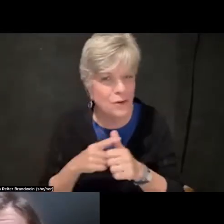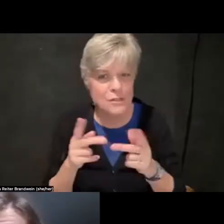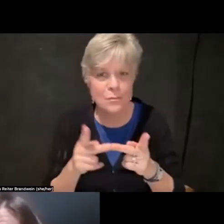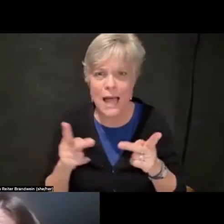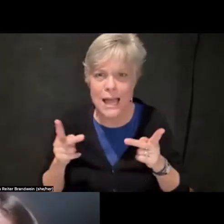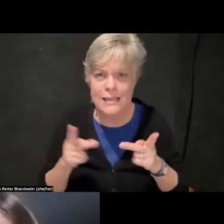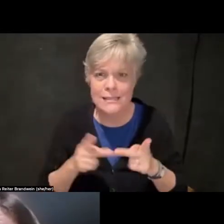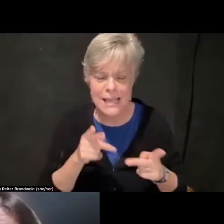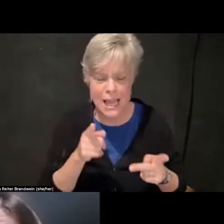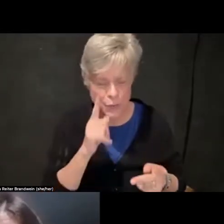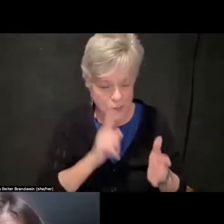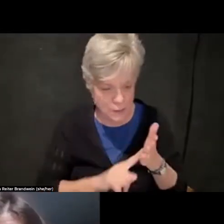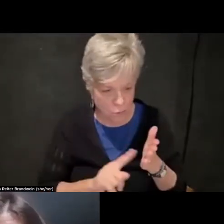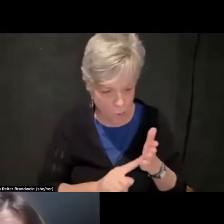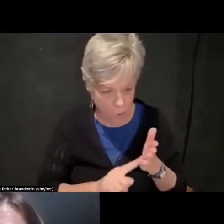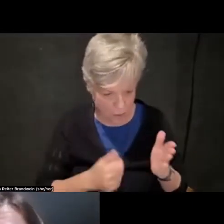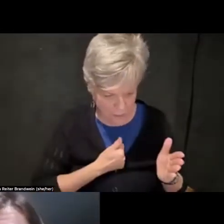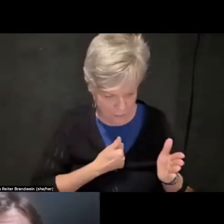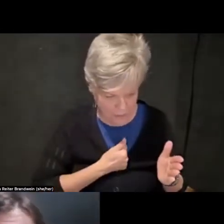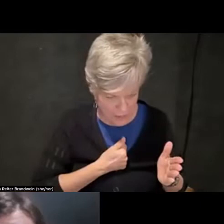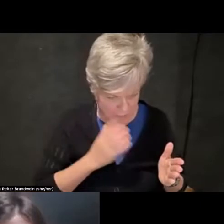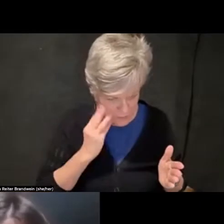And I don't know about you, but that's pretty powerful.